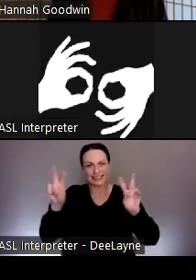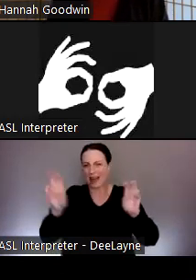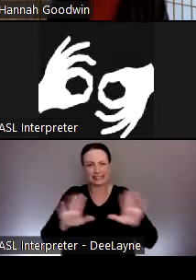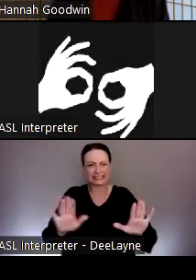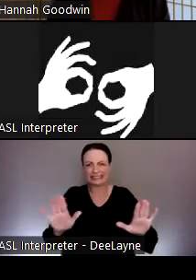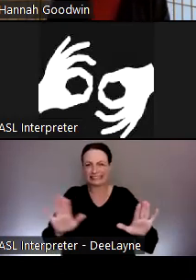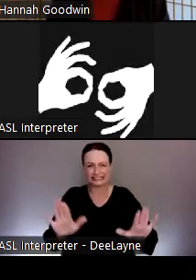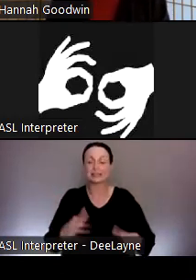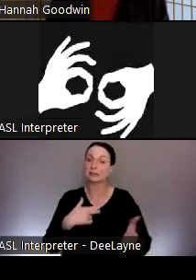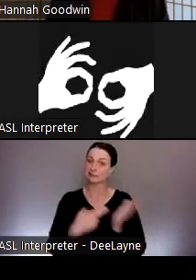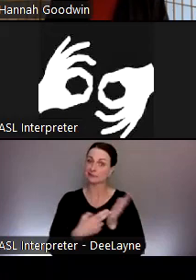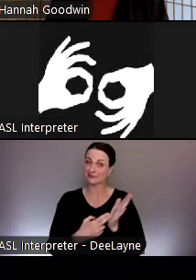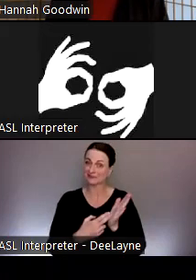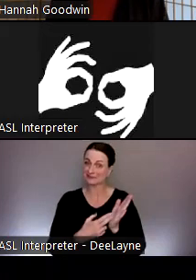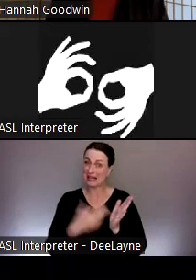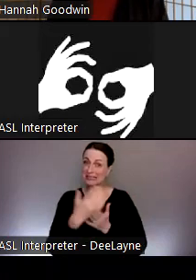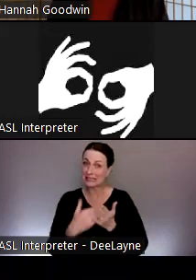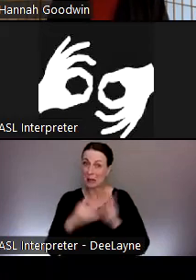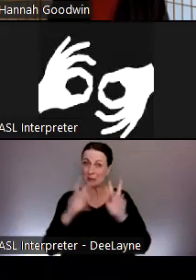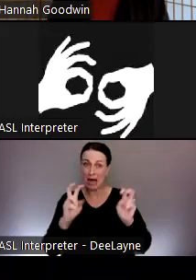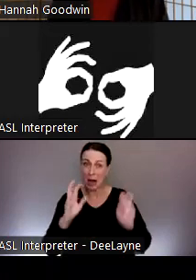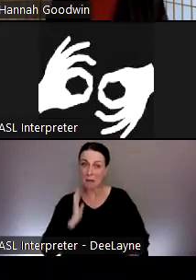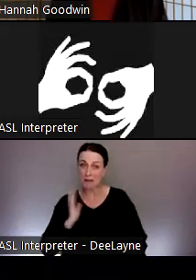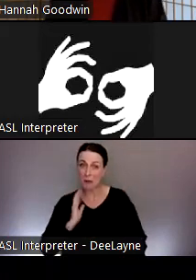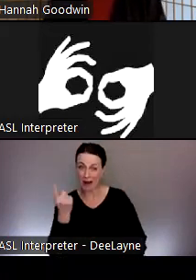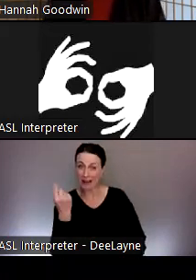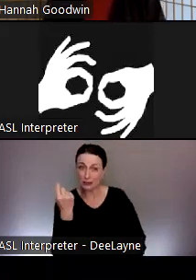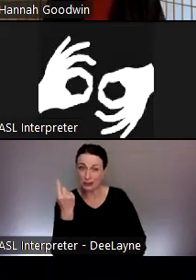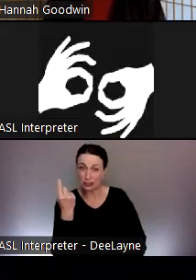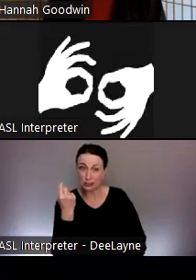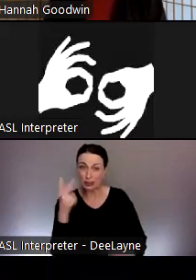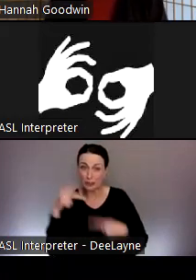To be quite honest, we had some titles in last year's proposal submissions